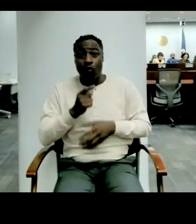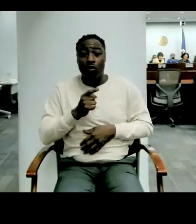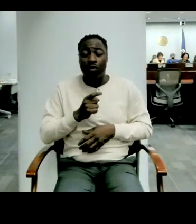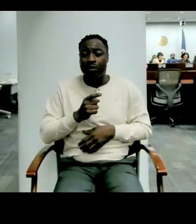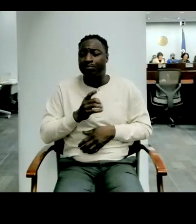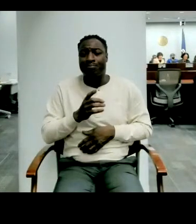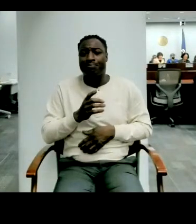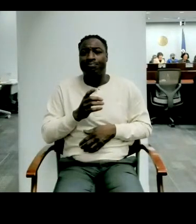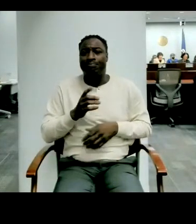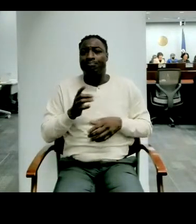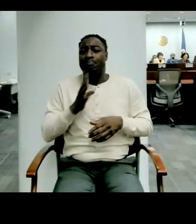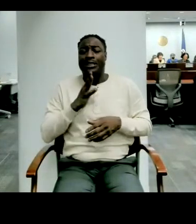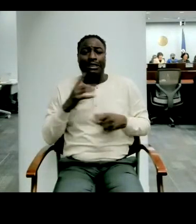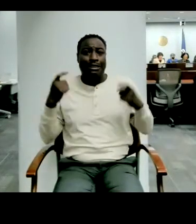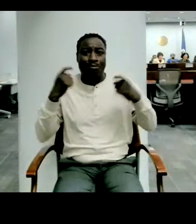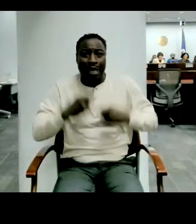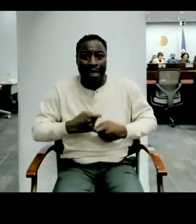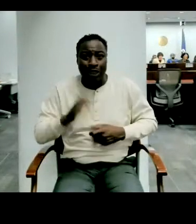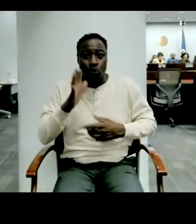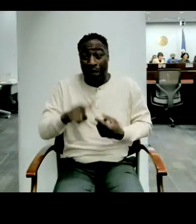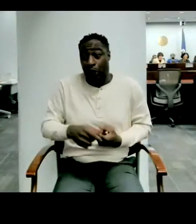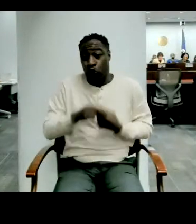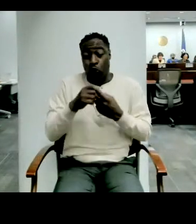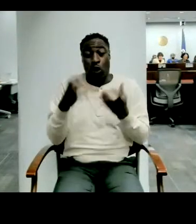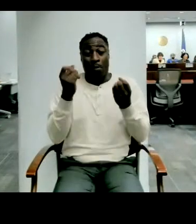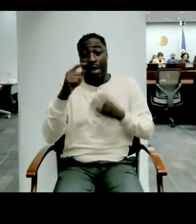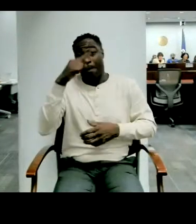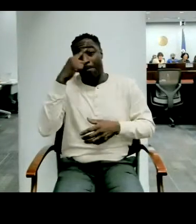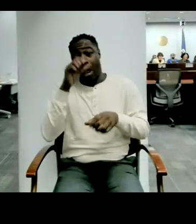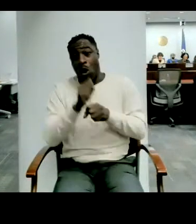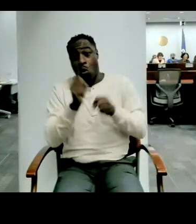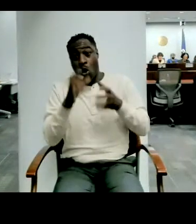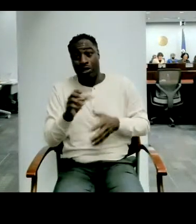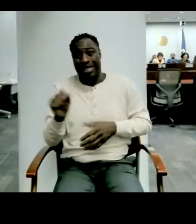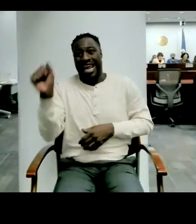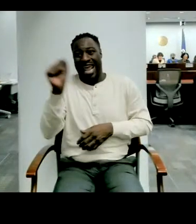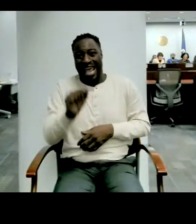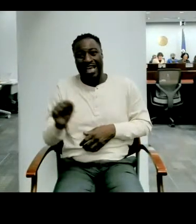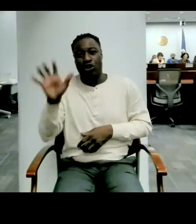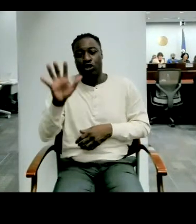essentially will exclude um many Black workers as well Asian or white workers. Is